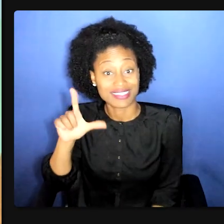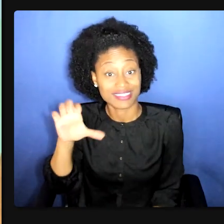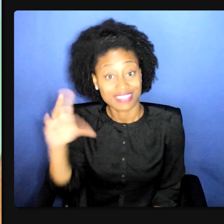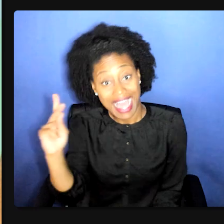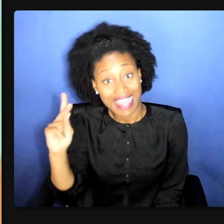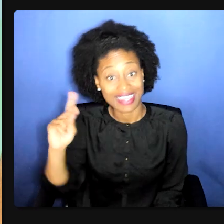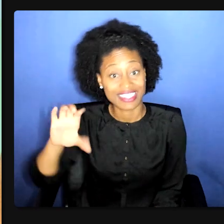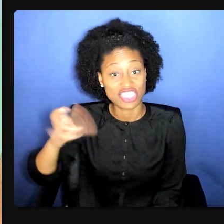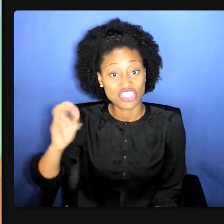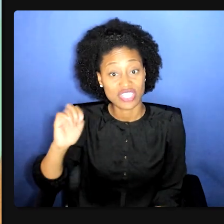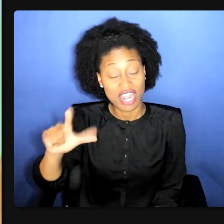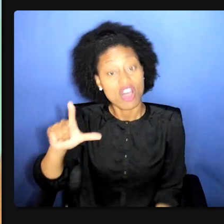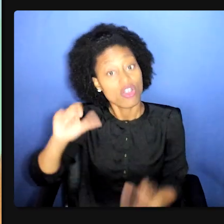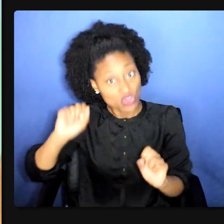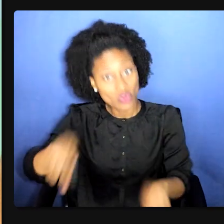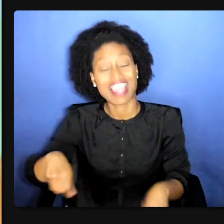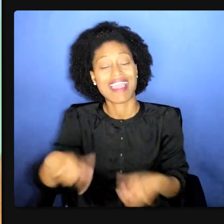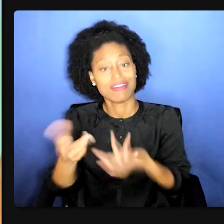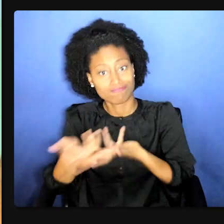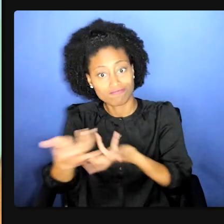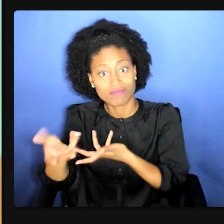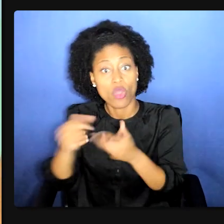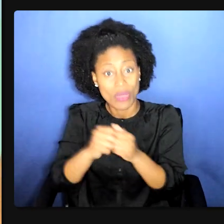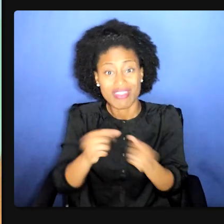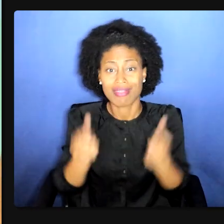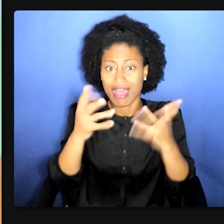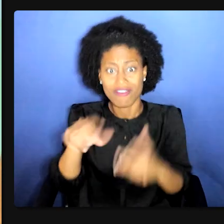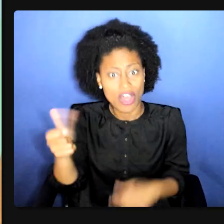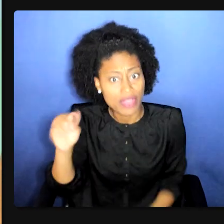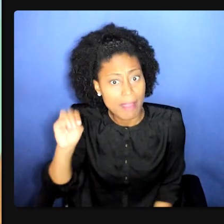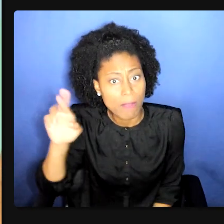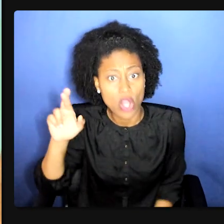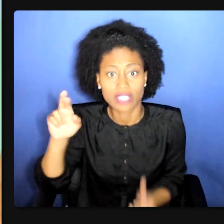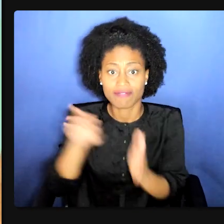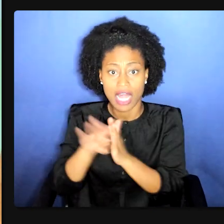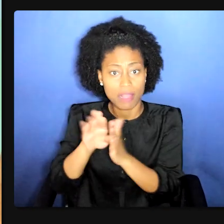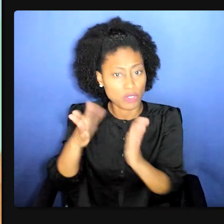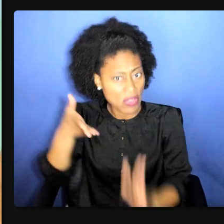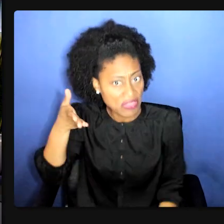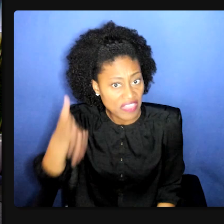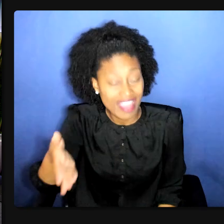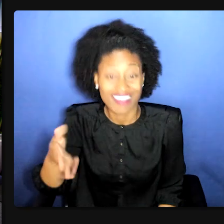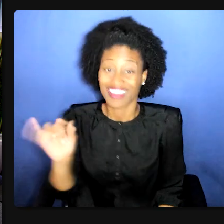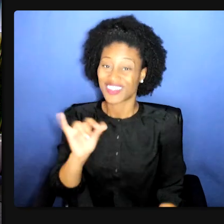slack channel where you can converse with lots of other mixed reality developers as well as us